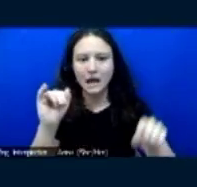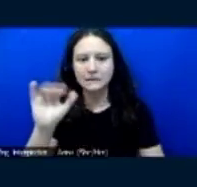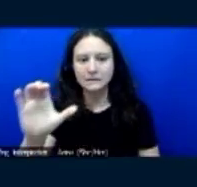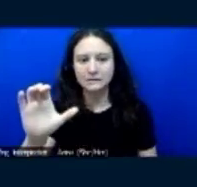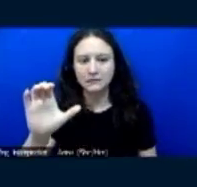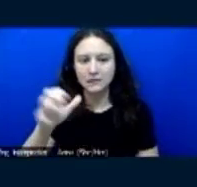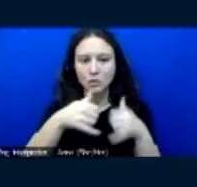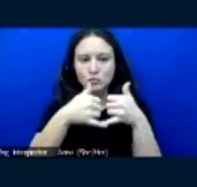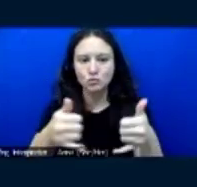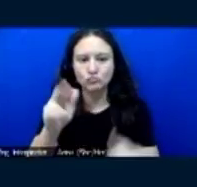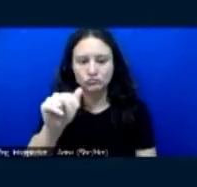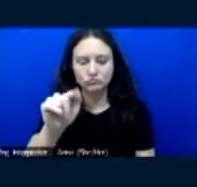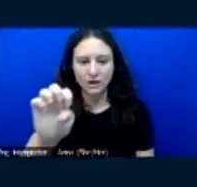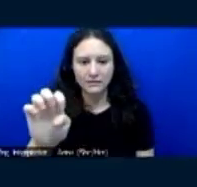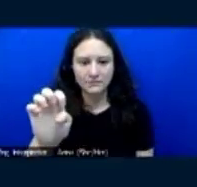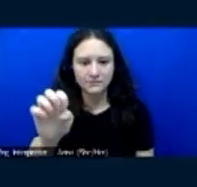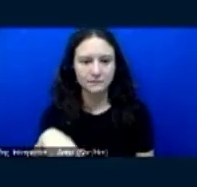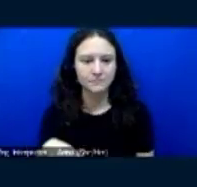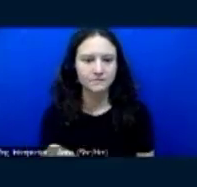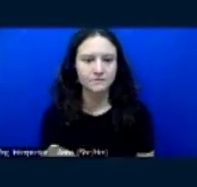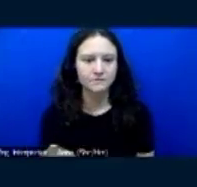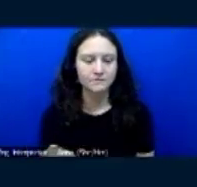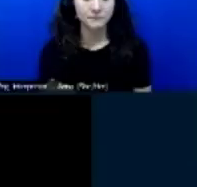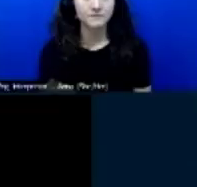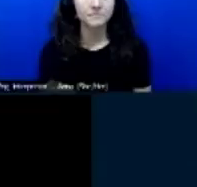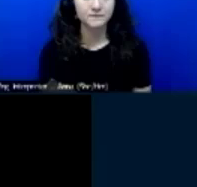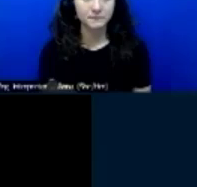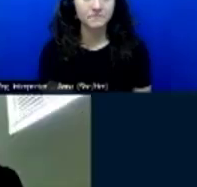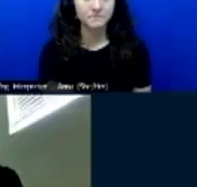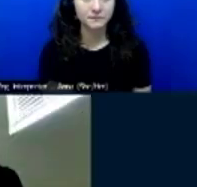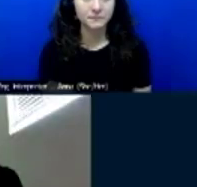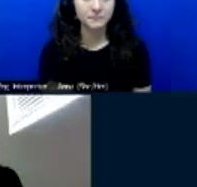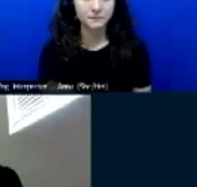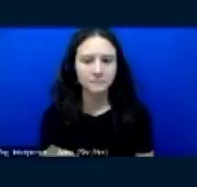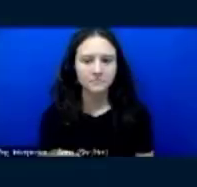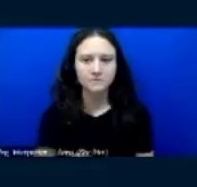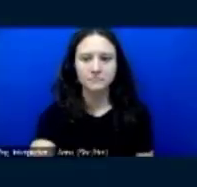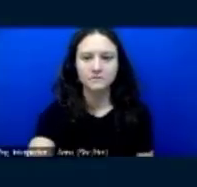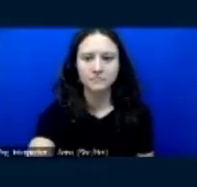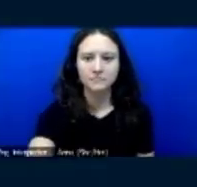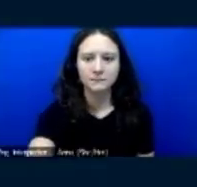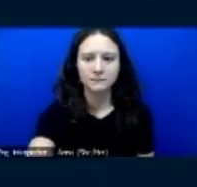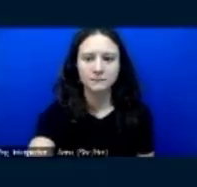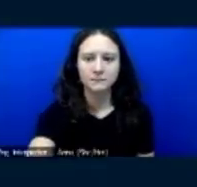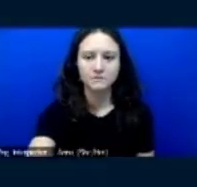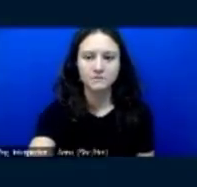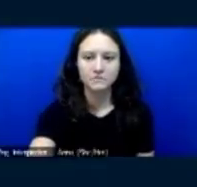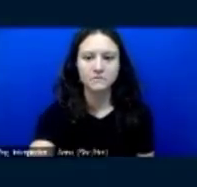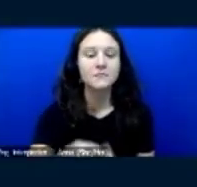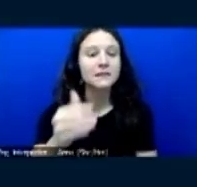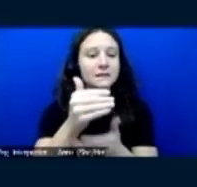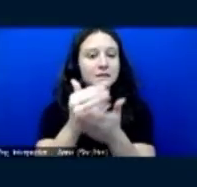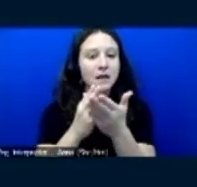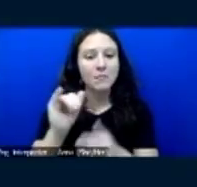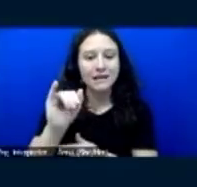So, what you see is that there are some ICs, that get a relatively large number of applications